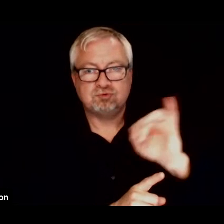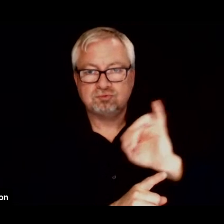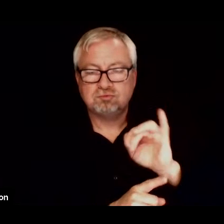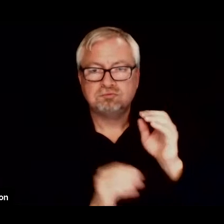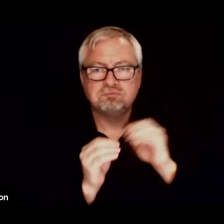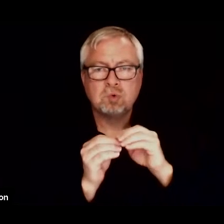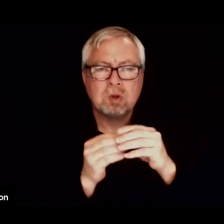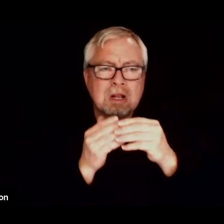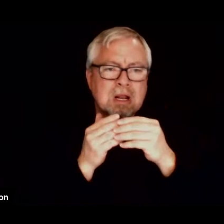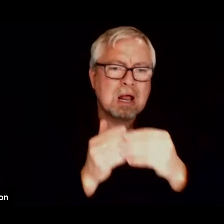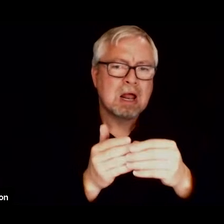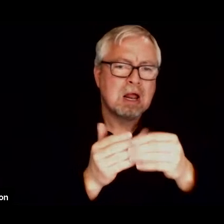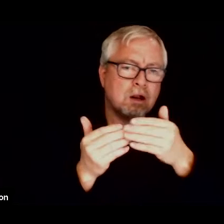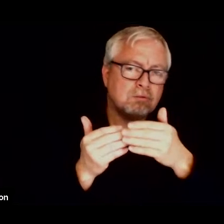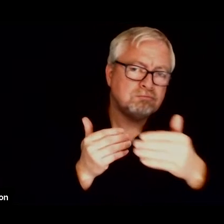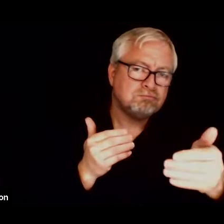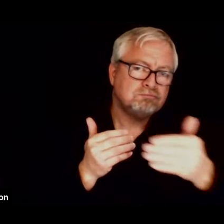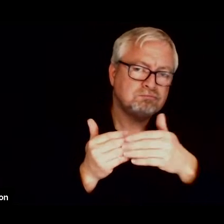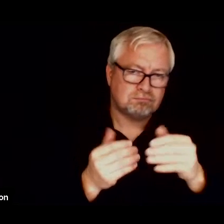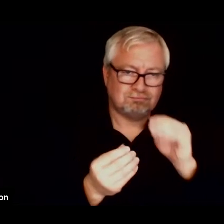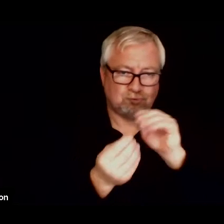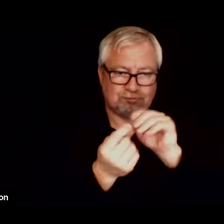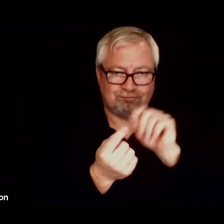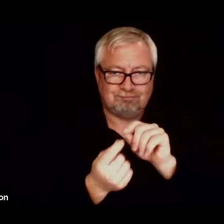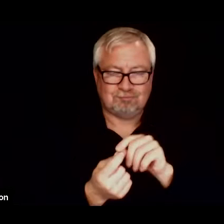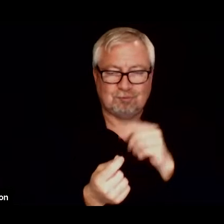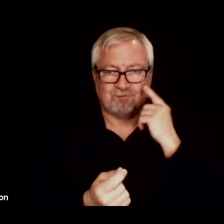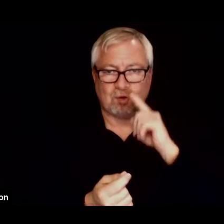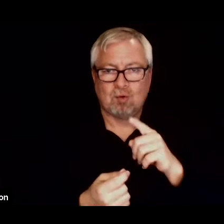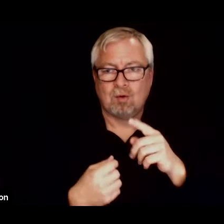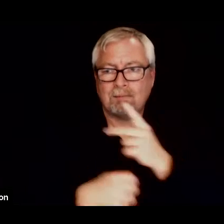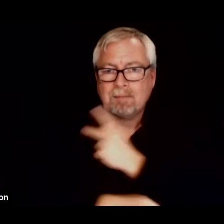people with underlying health conditions once given the green light to distribute the vaccine